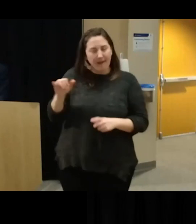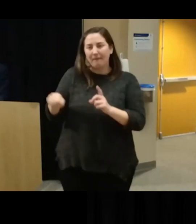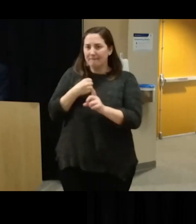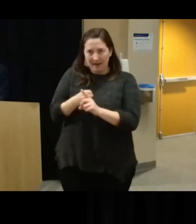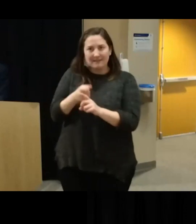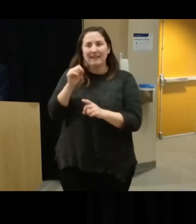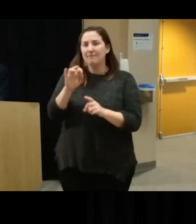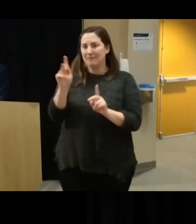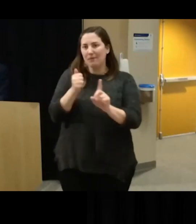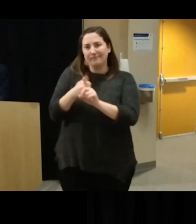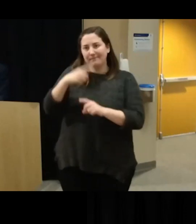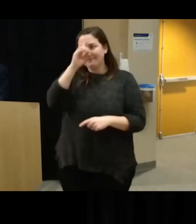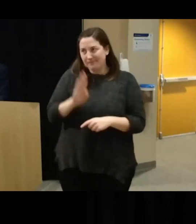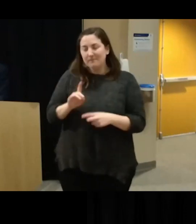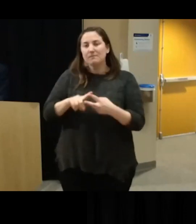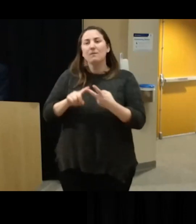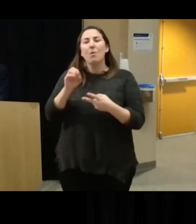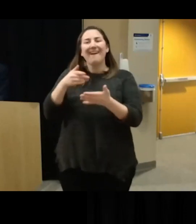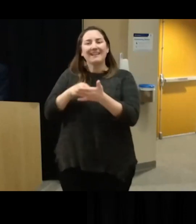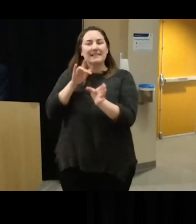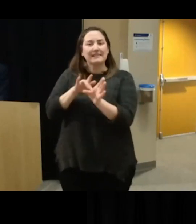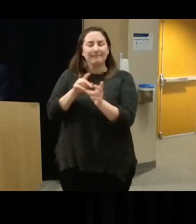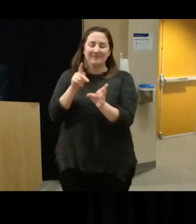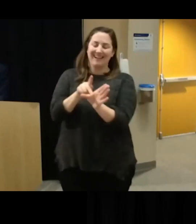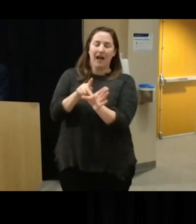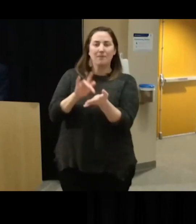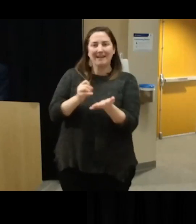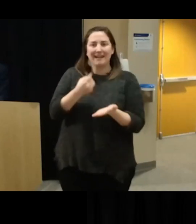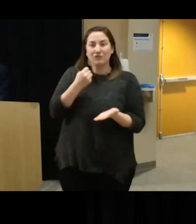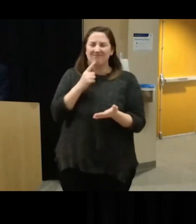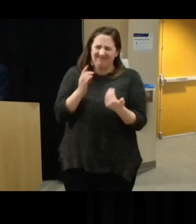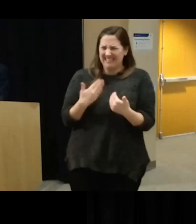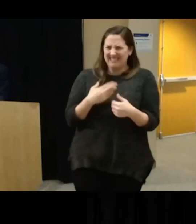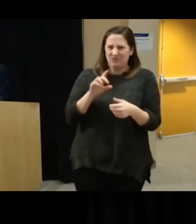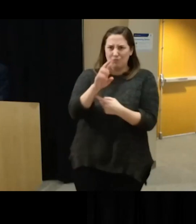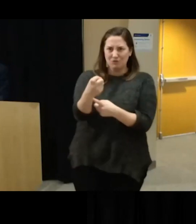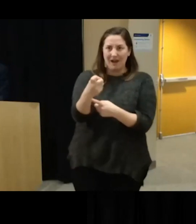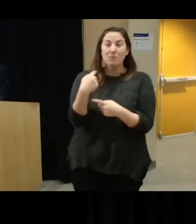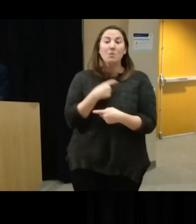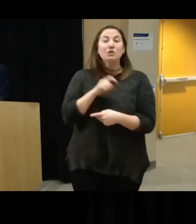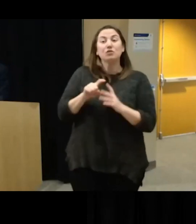schizophrenia and antipsychotics. So that's easy to prescribe and we should consider if patients